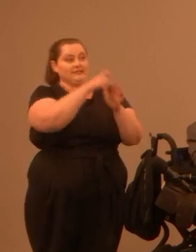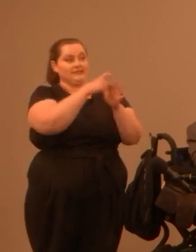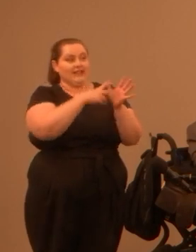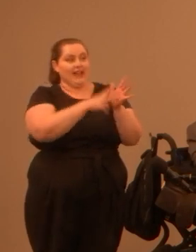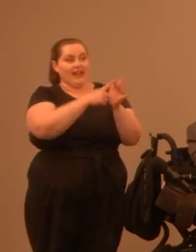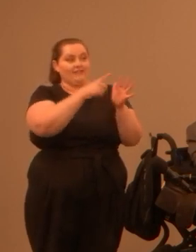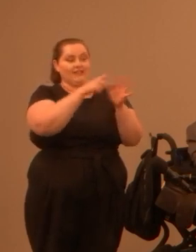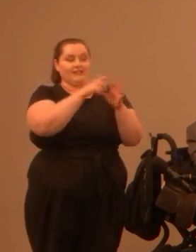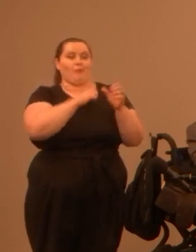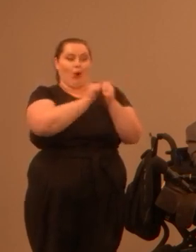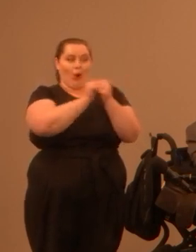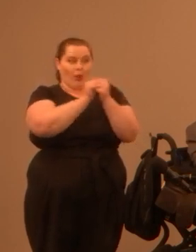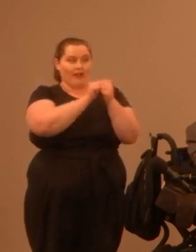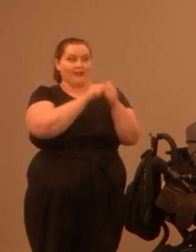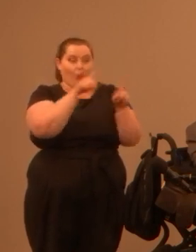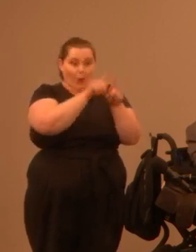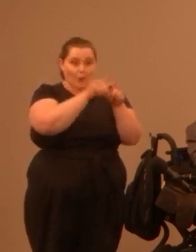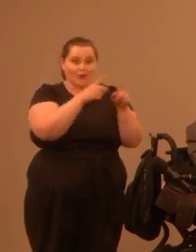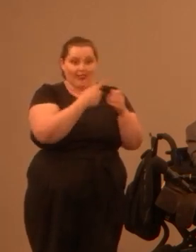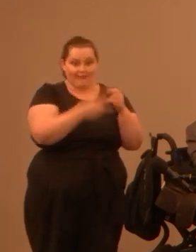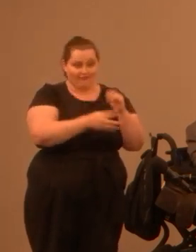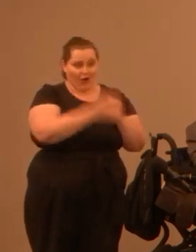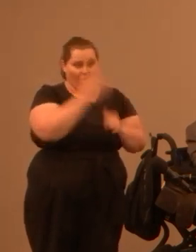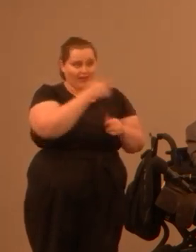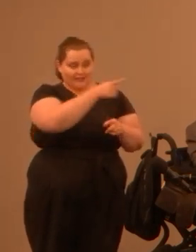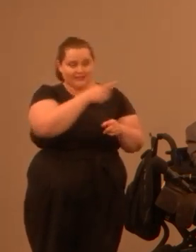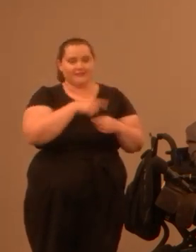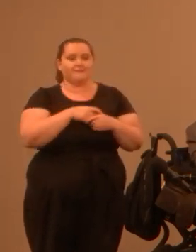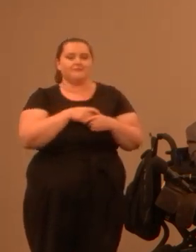of the finalists. Once again, thank you very much everyone.